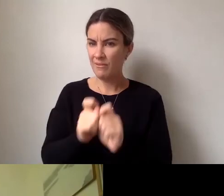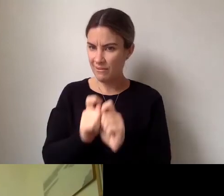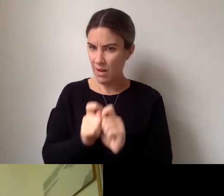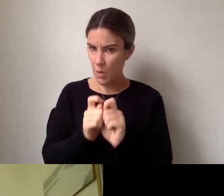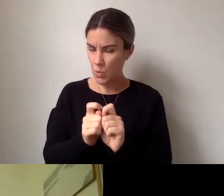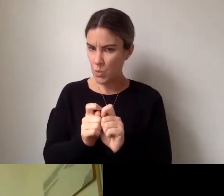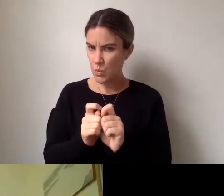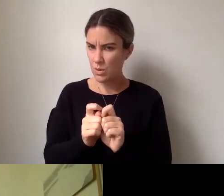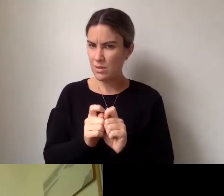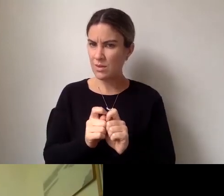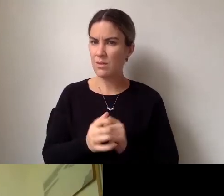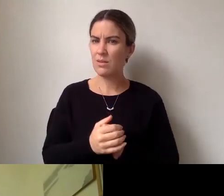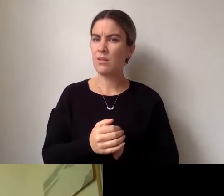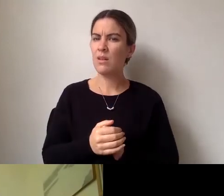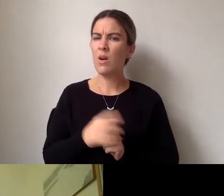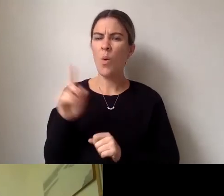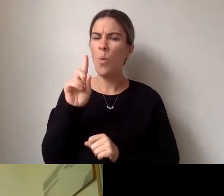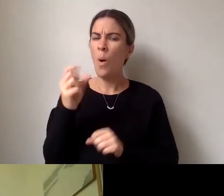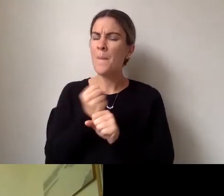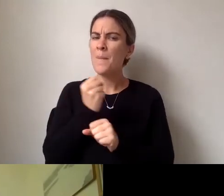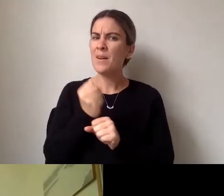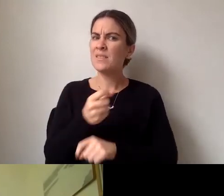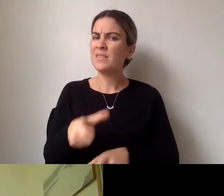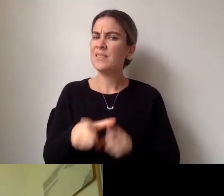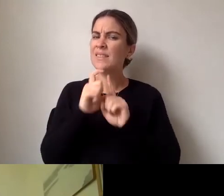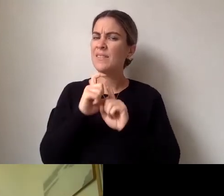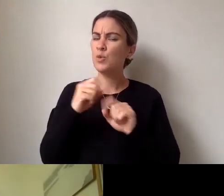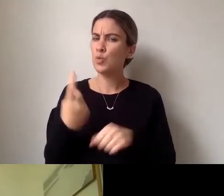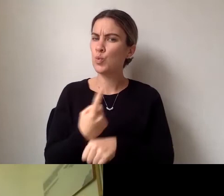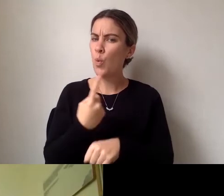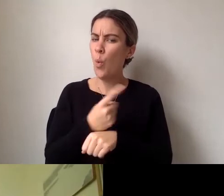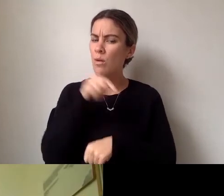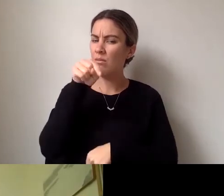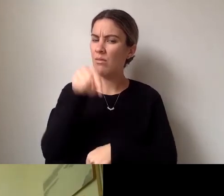makes it difficult to talk about this stuff? And actually addressing that.